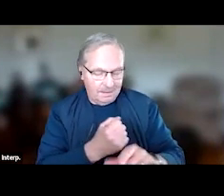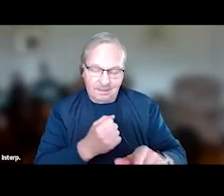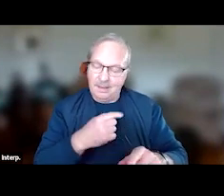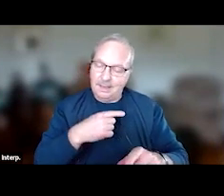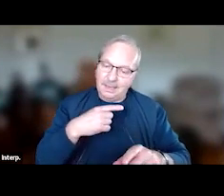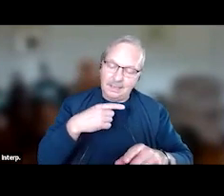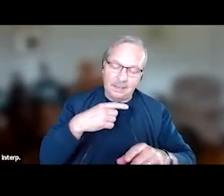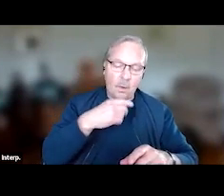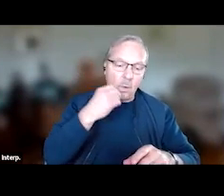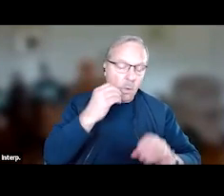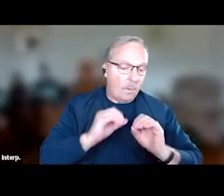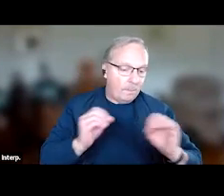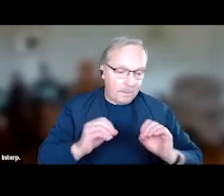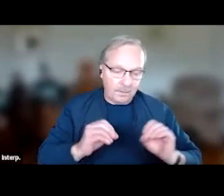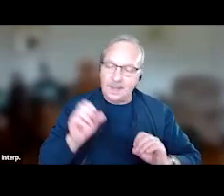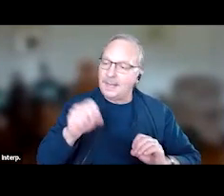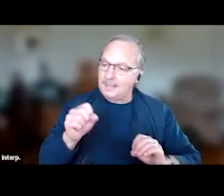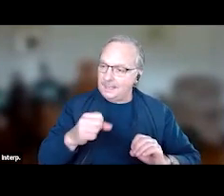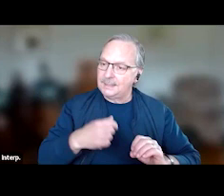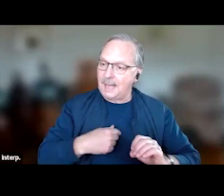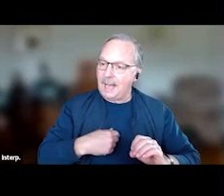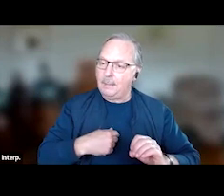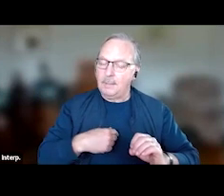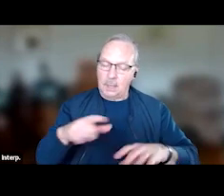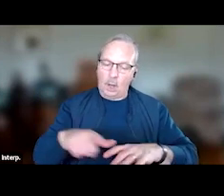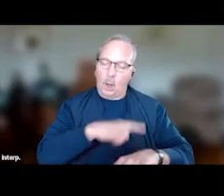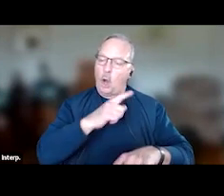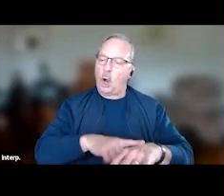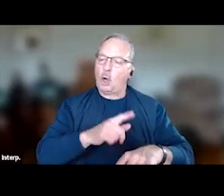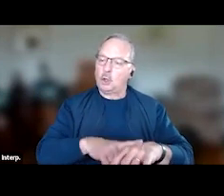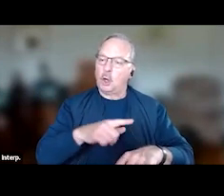Yes, I'm a person in long-term recovery. I started my recovery journey